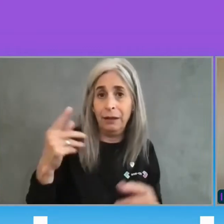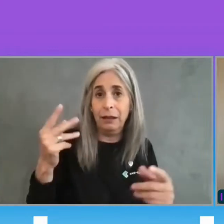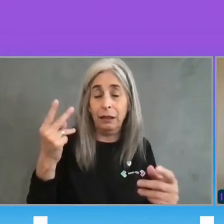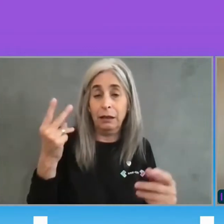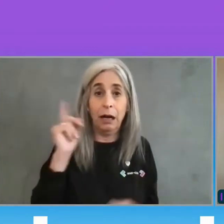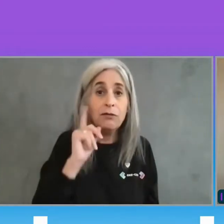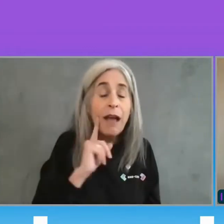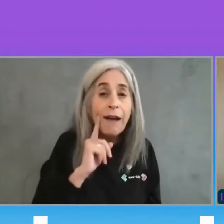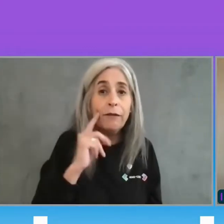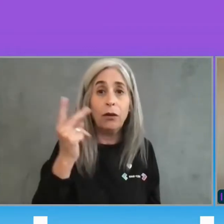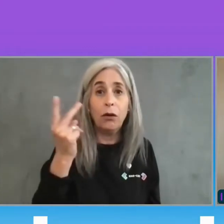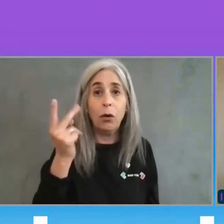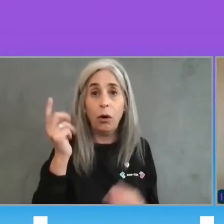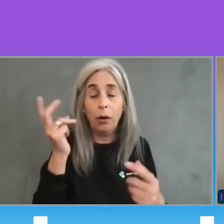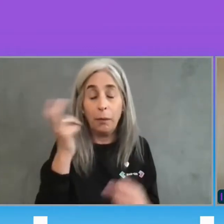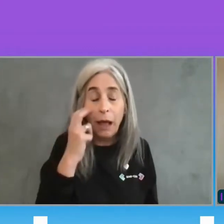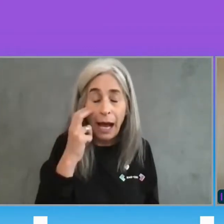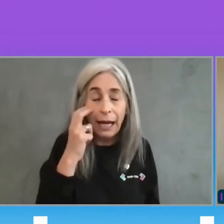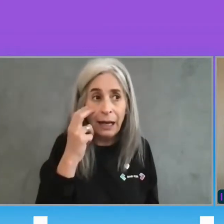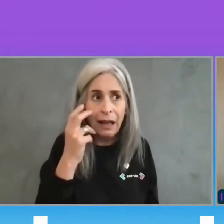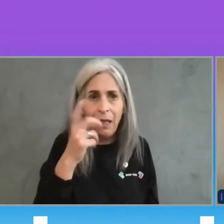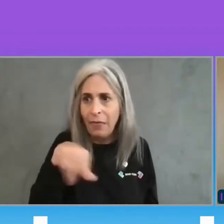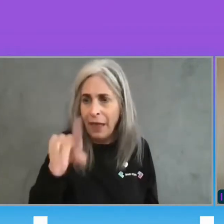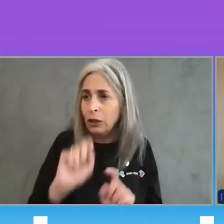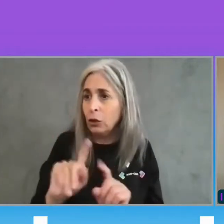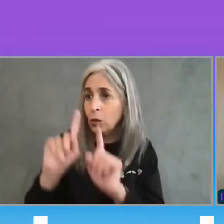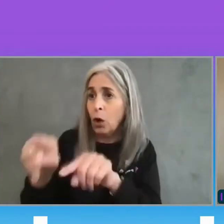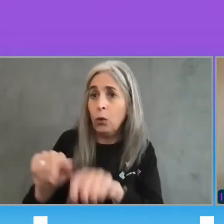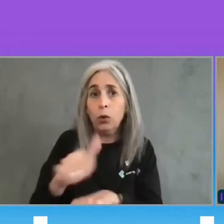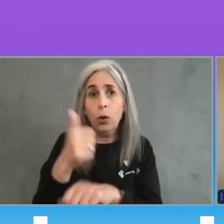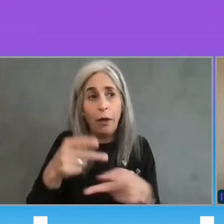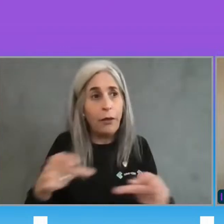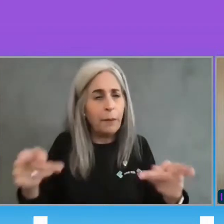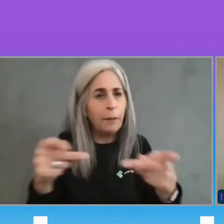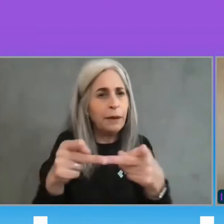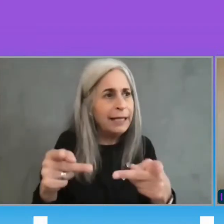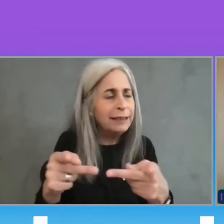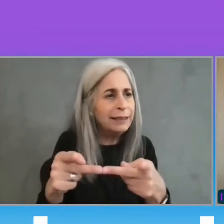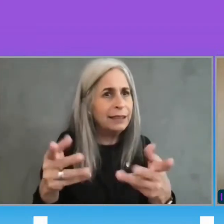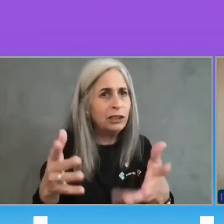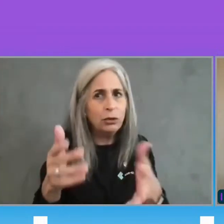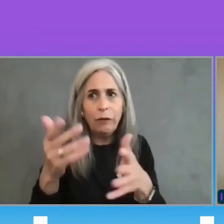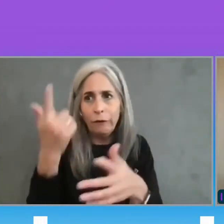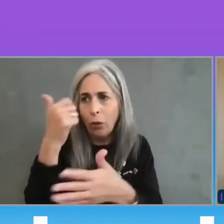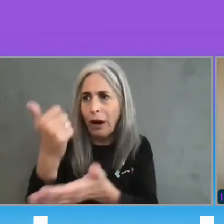impaired had to go somewhere